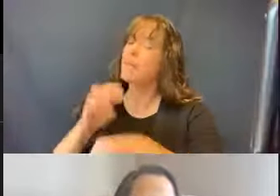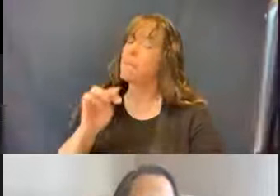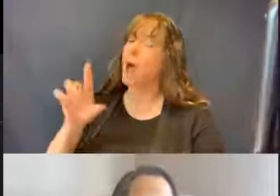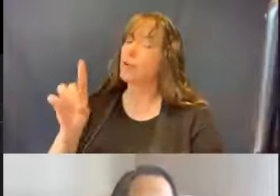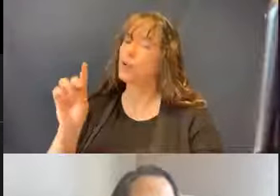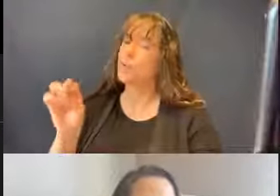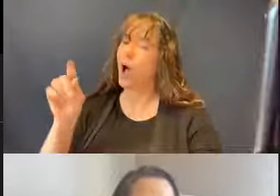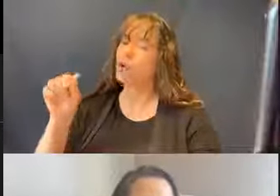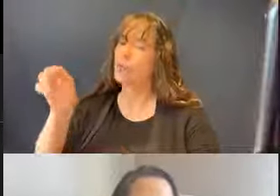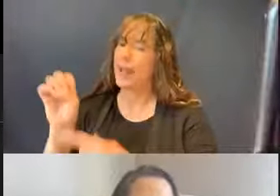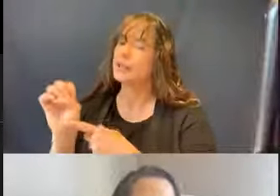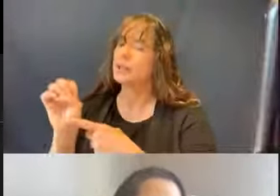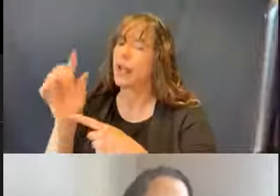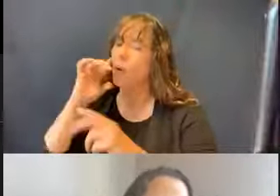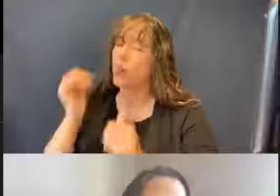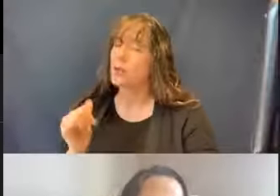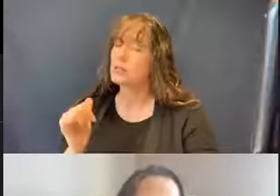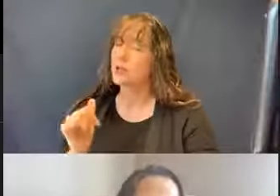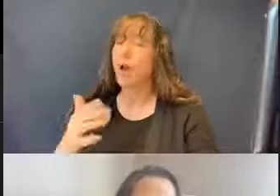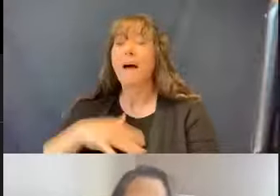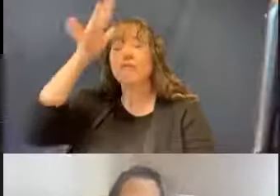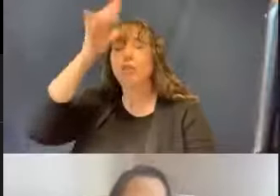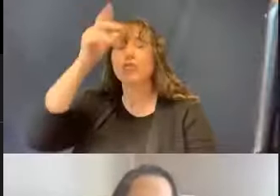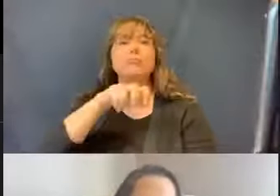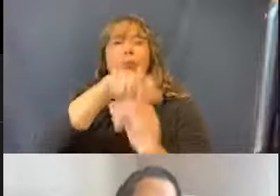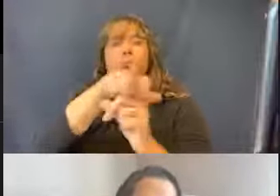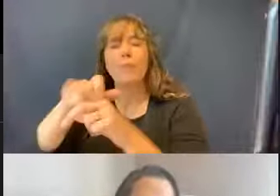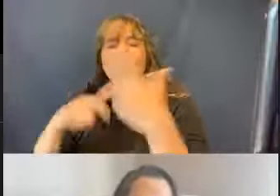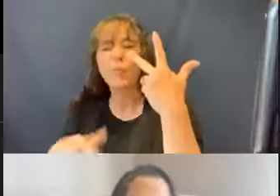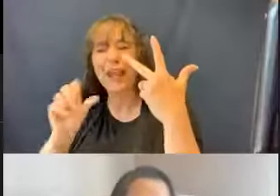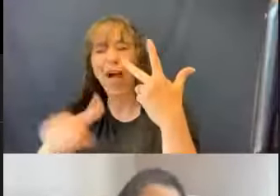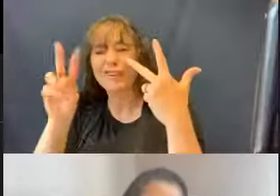me three veterinarians that were deaf or hard of hearing, and they became my mentors, and